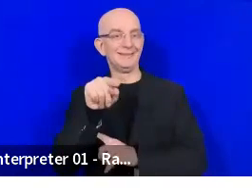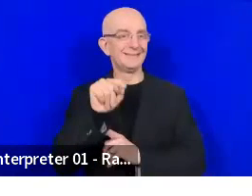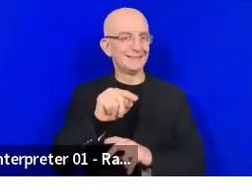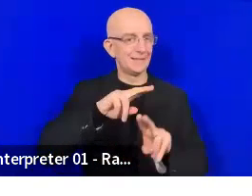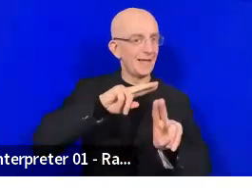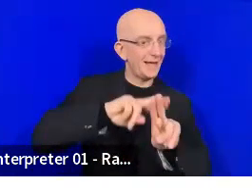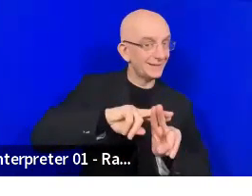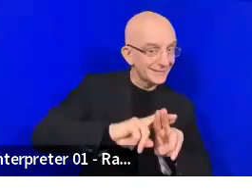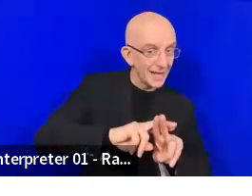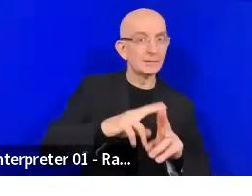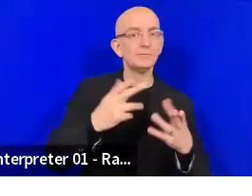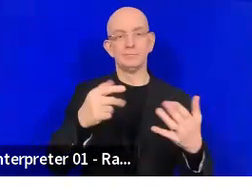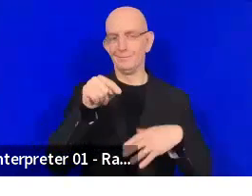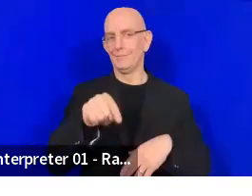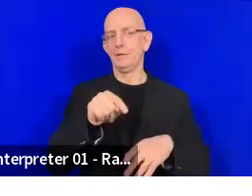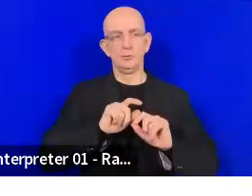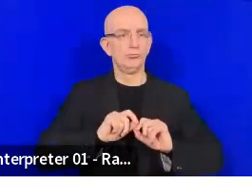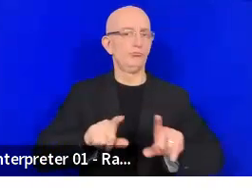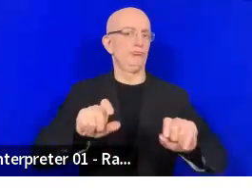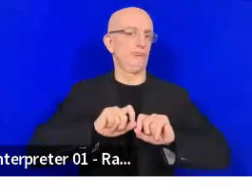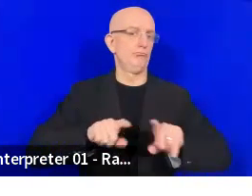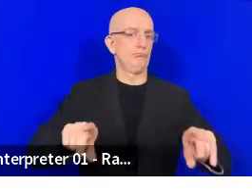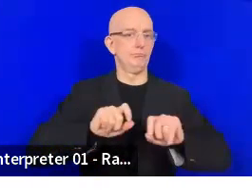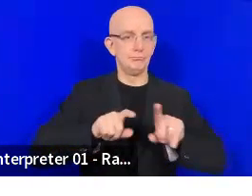to the high level meeting. Thank you.